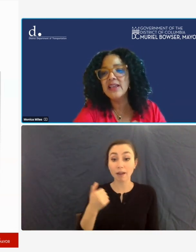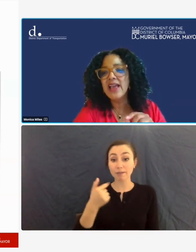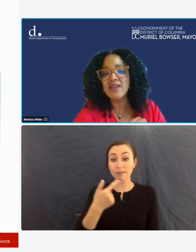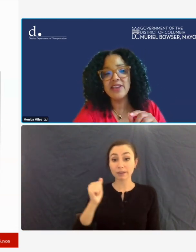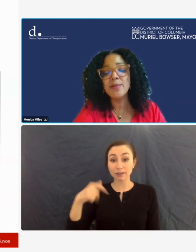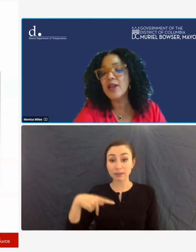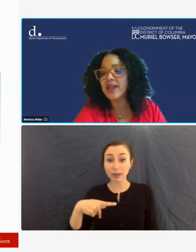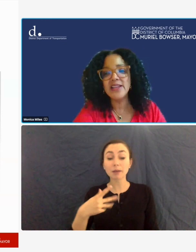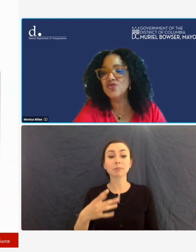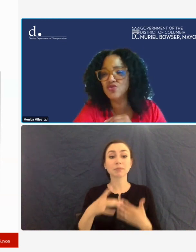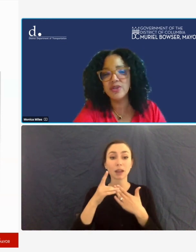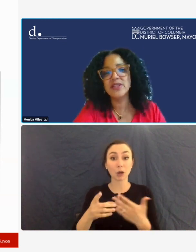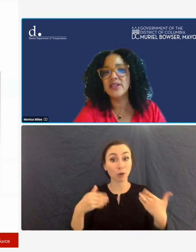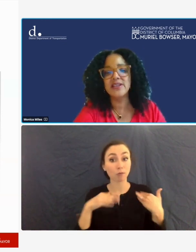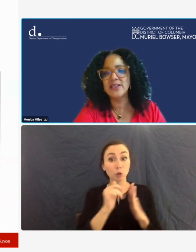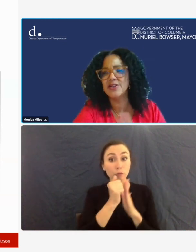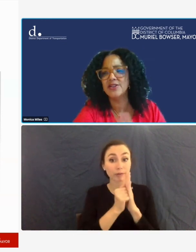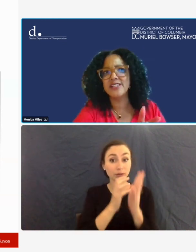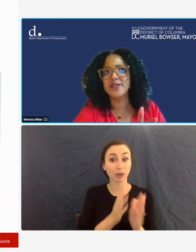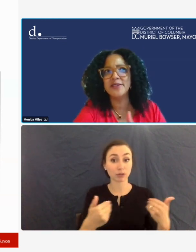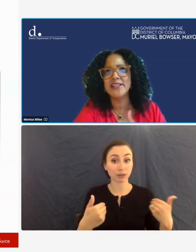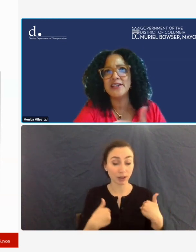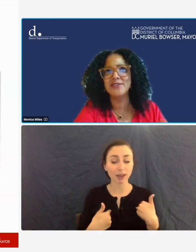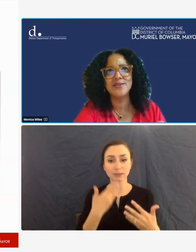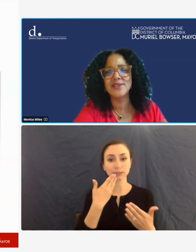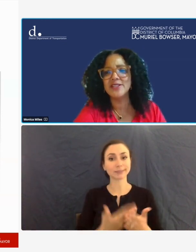have a gap guide is really it's a good investment i mean it's like a hundred and something dollars